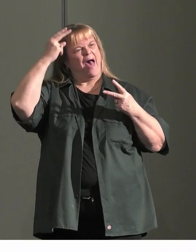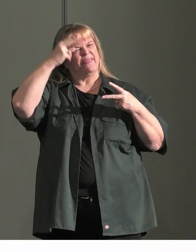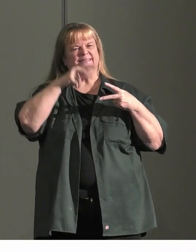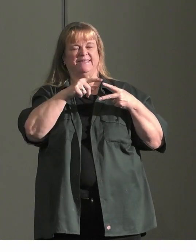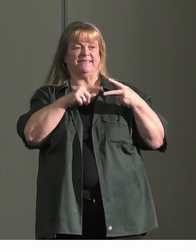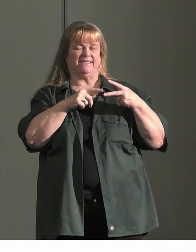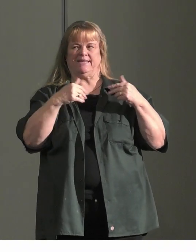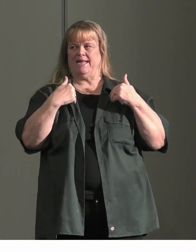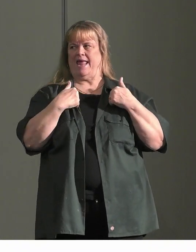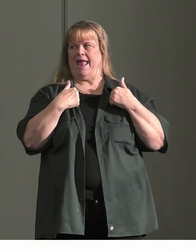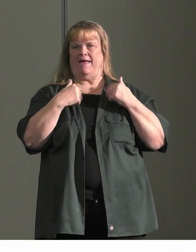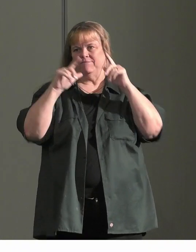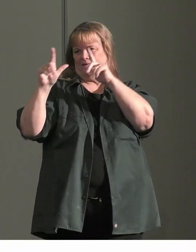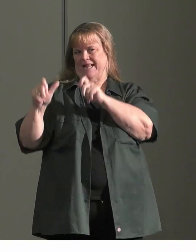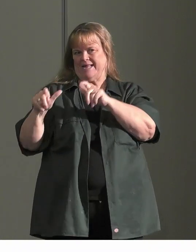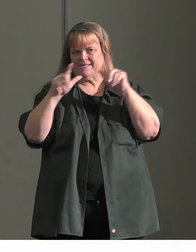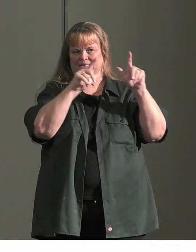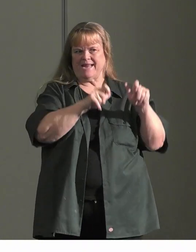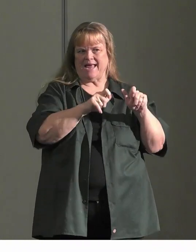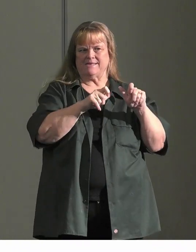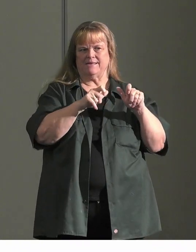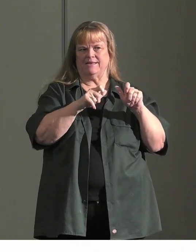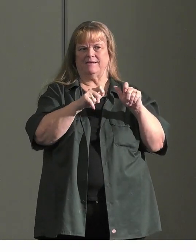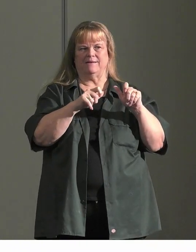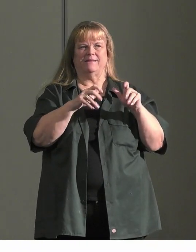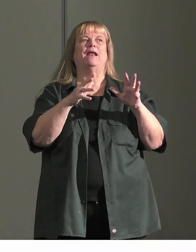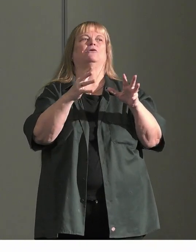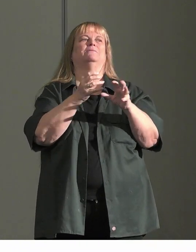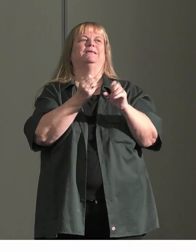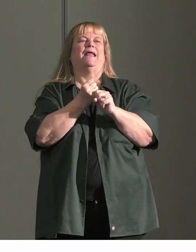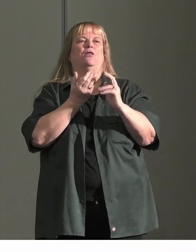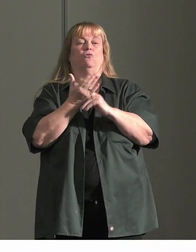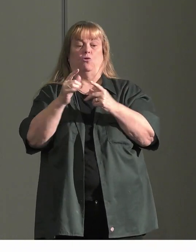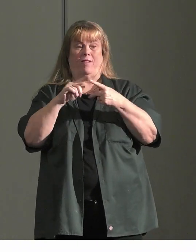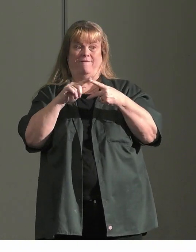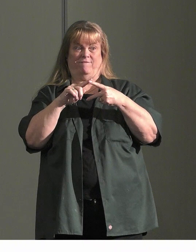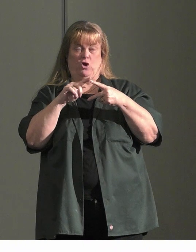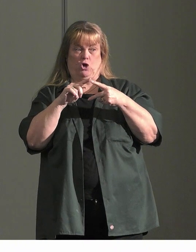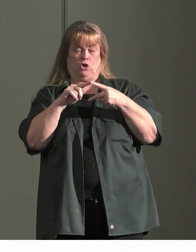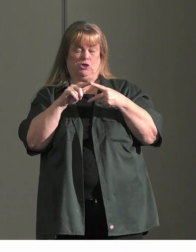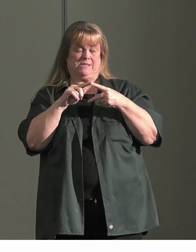That we have tested. That I will take you through. The first is that,